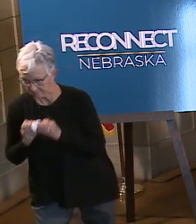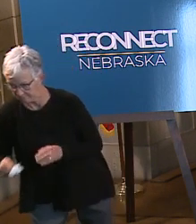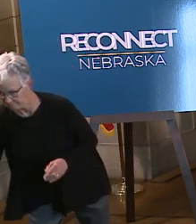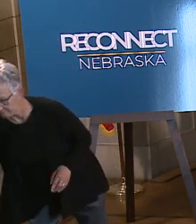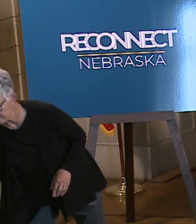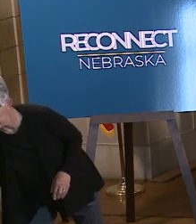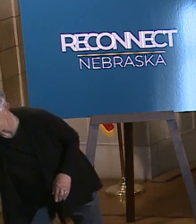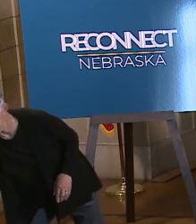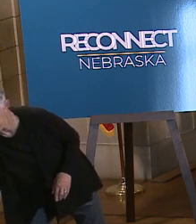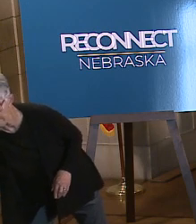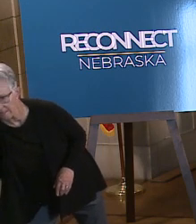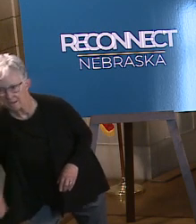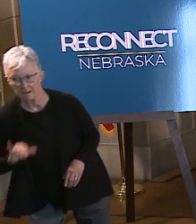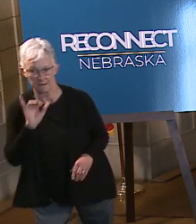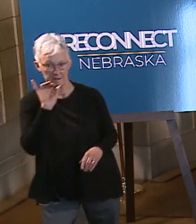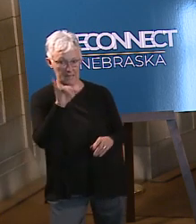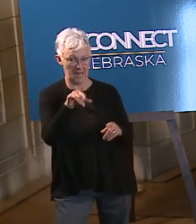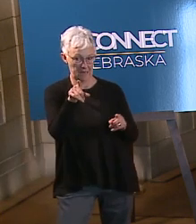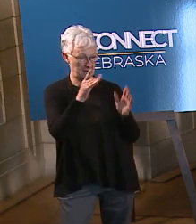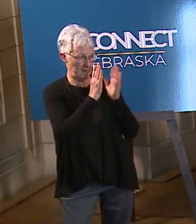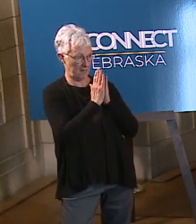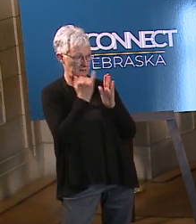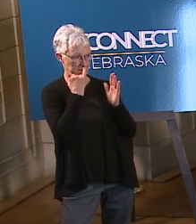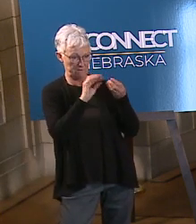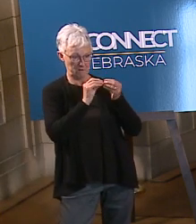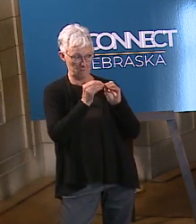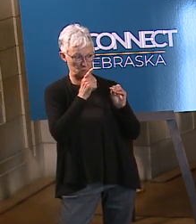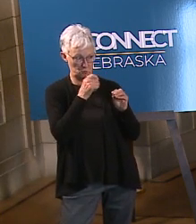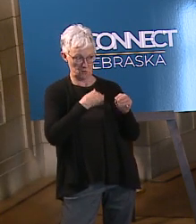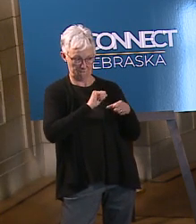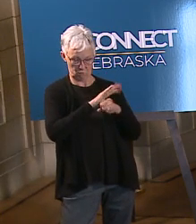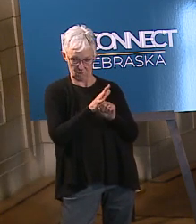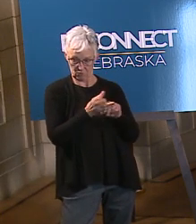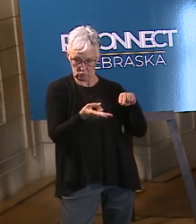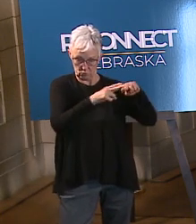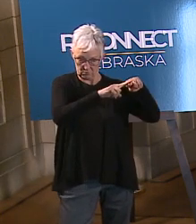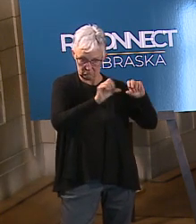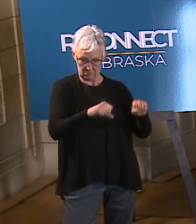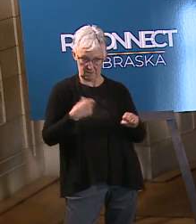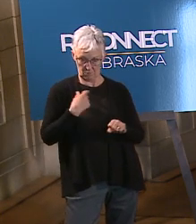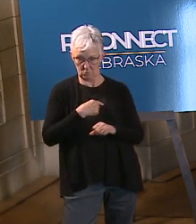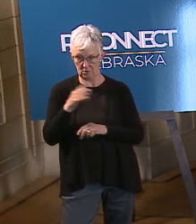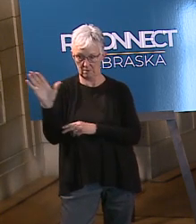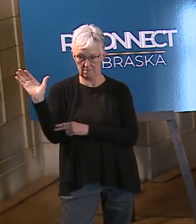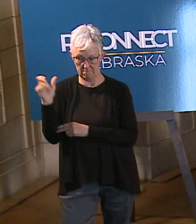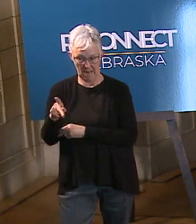A SURGE IN CASES FOR WHATEVER REASON WOULD WE BE ABLE TO BRING